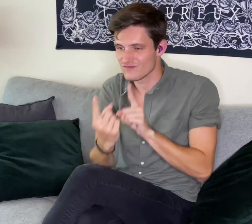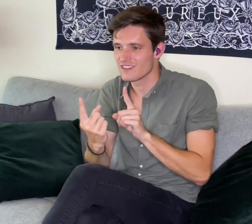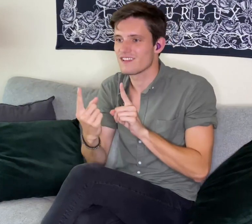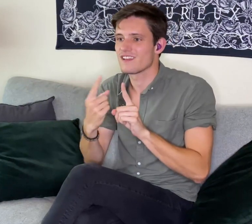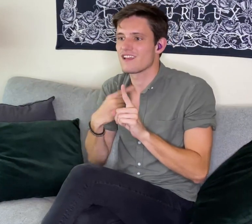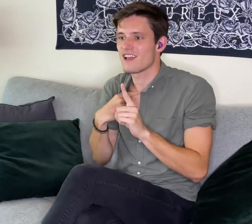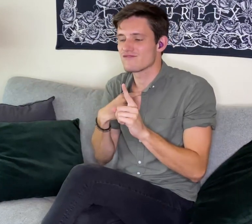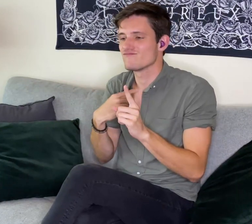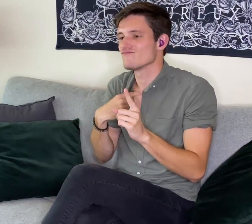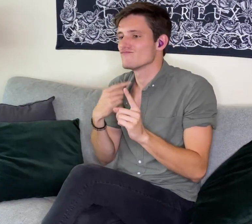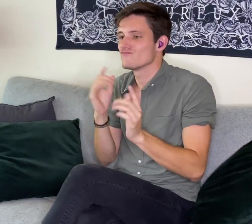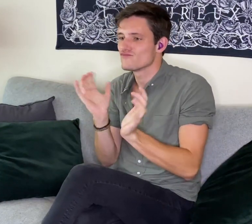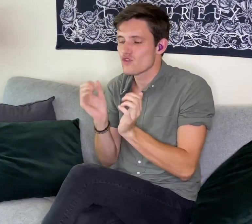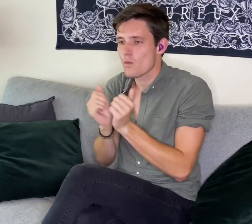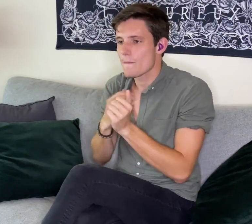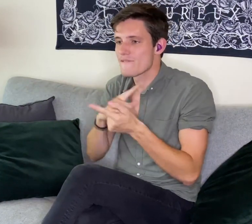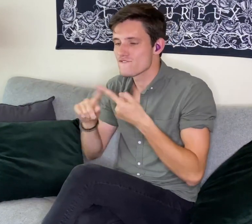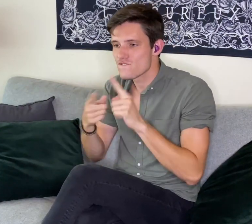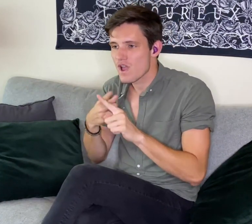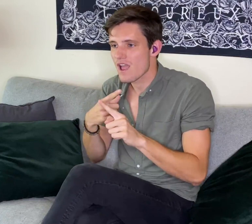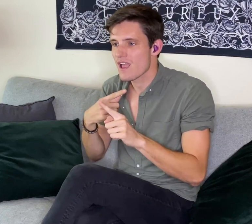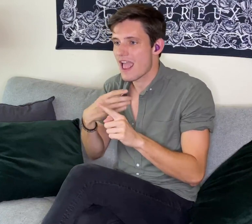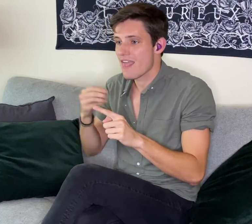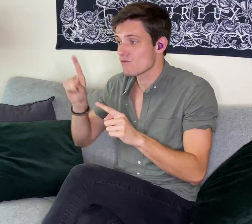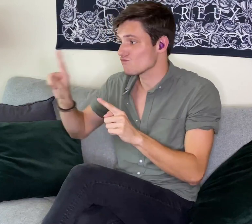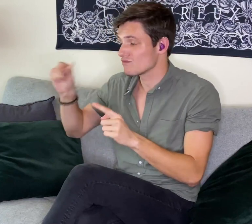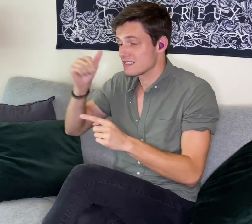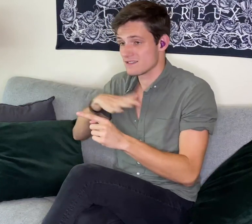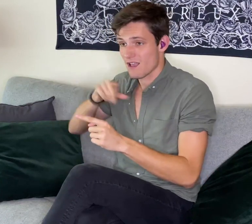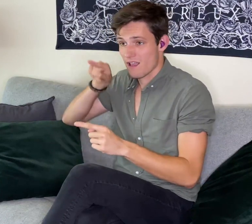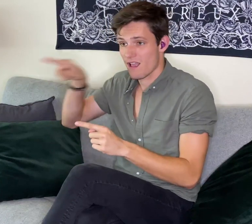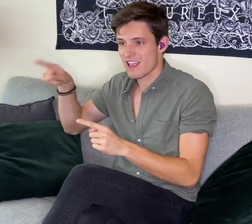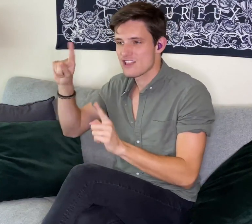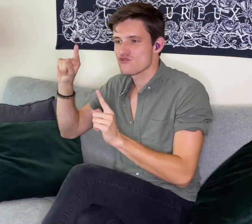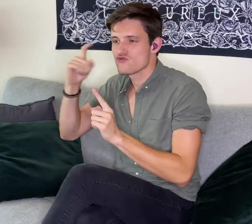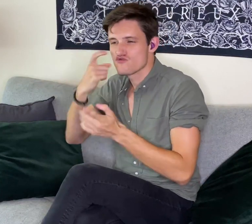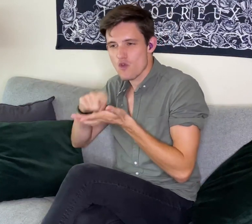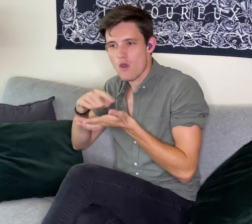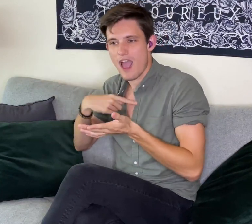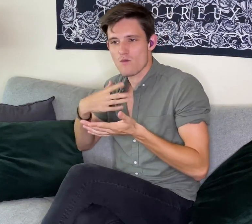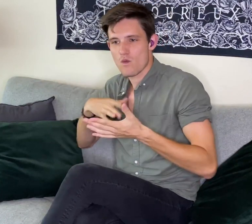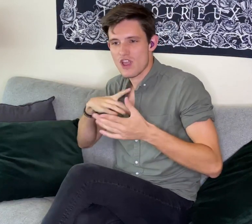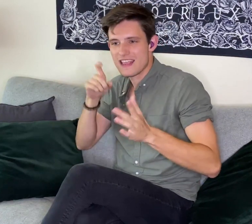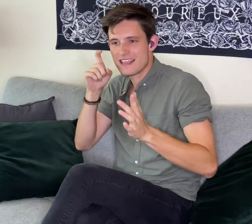by the dance floor. As my friend and I were chatting, one of the deaf men approached me and introduced himself